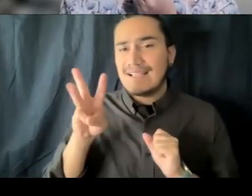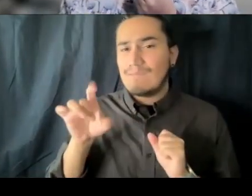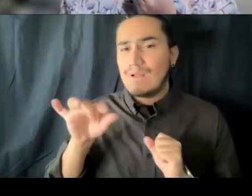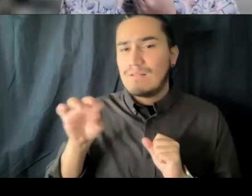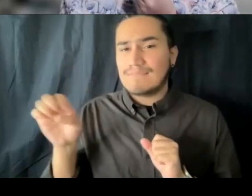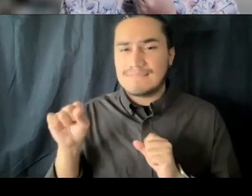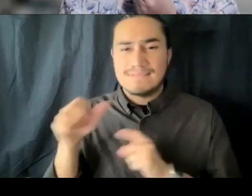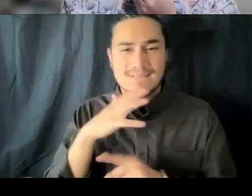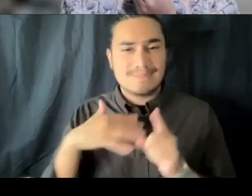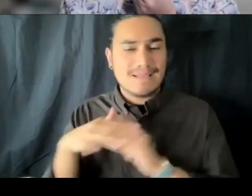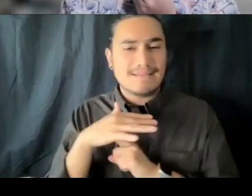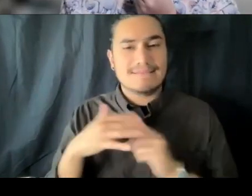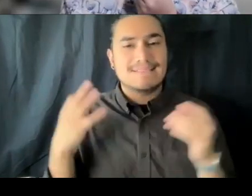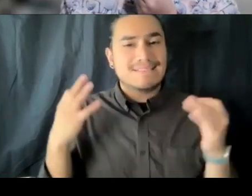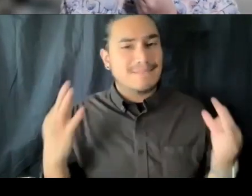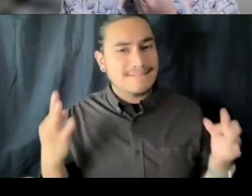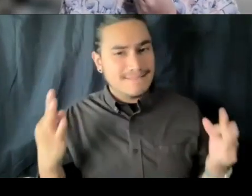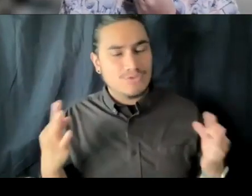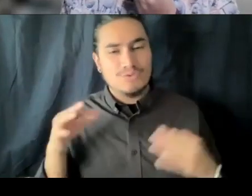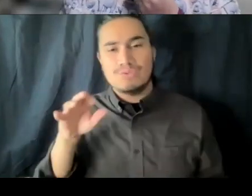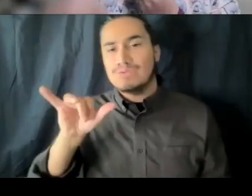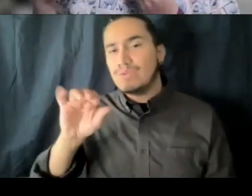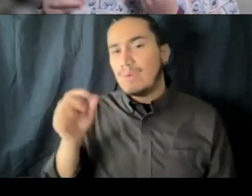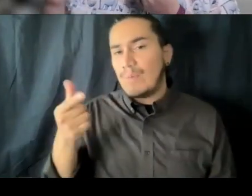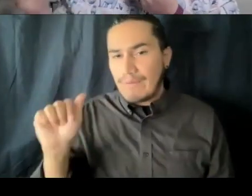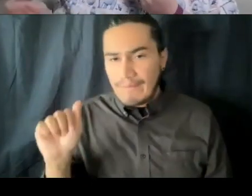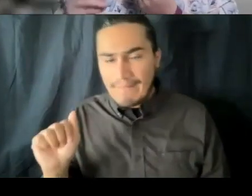trauma-informed movement, and yoga. They're great.